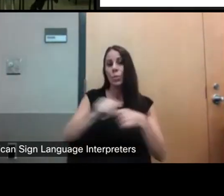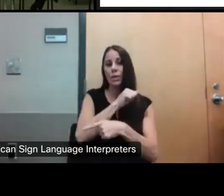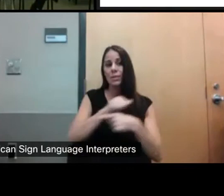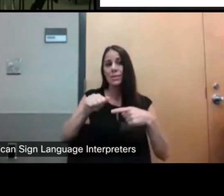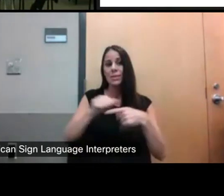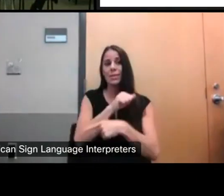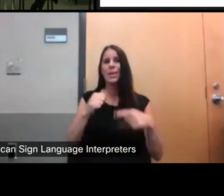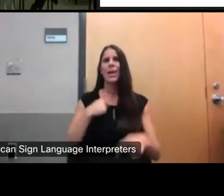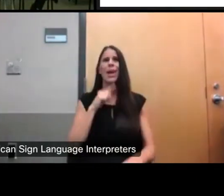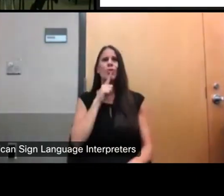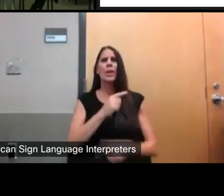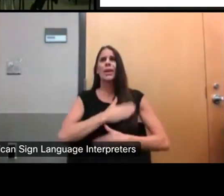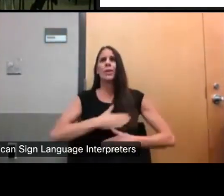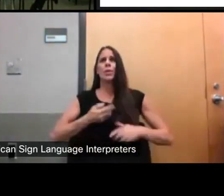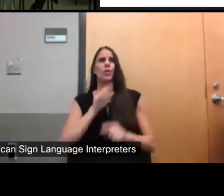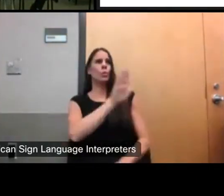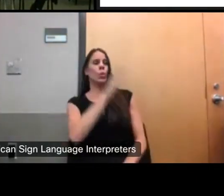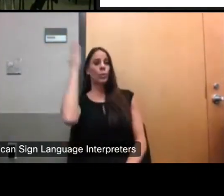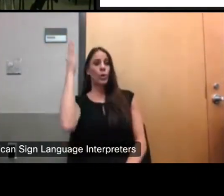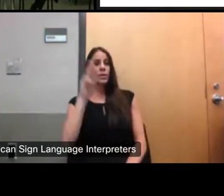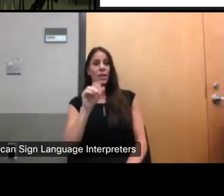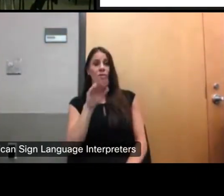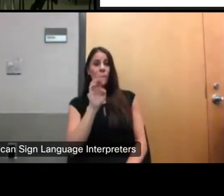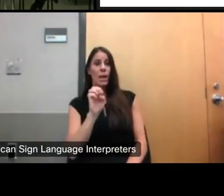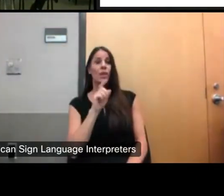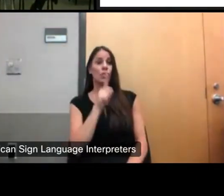it. Um, you know, from your presentation. Mike was really there at the end, taking something